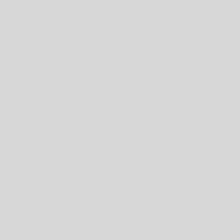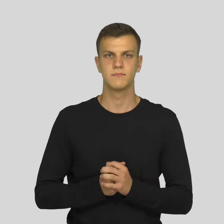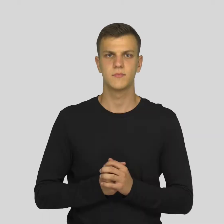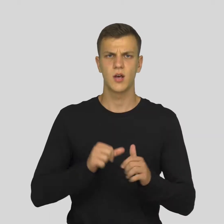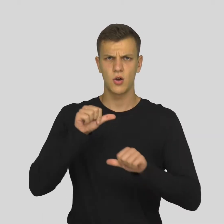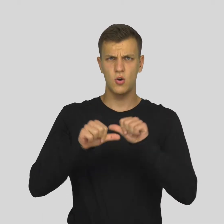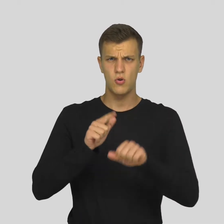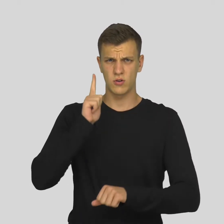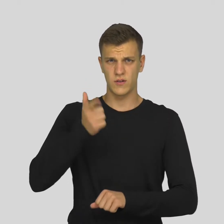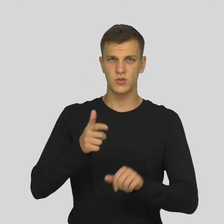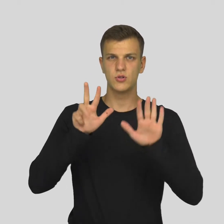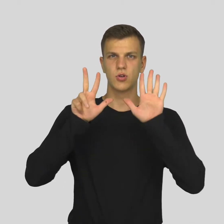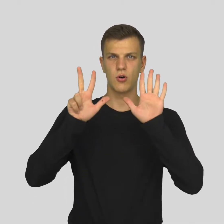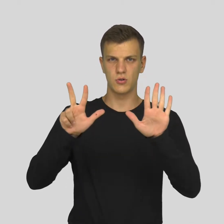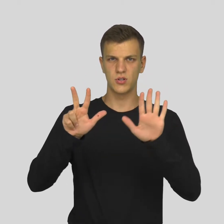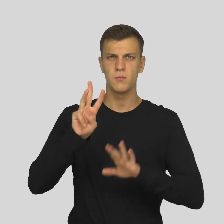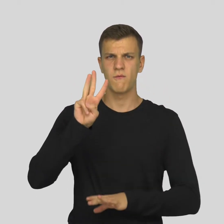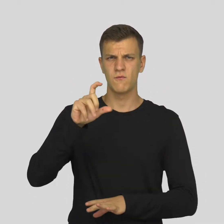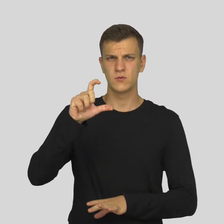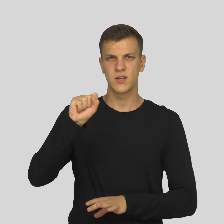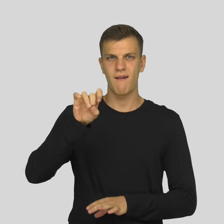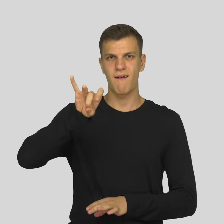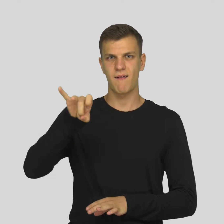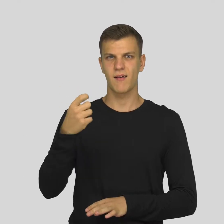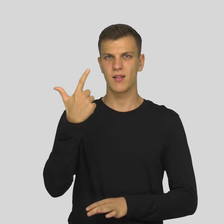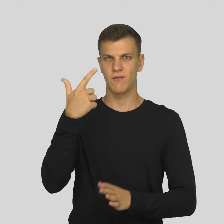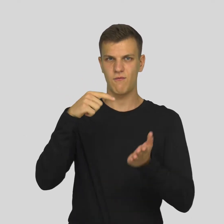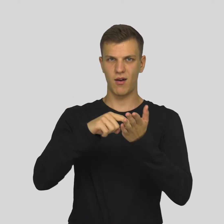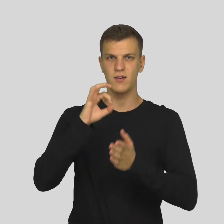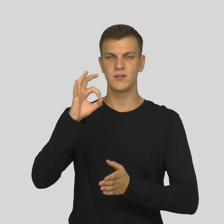In the 2008 document (WCAG 2.0),